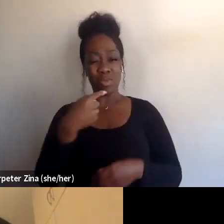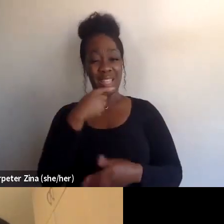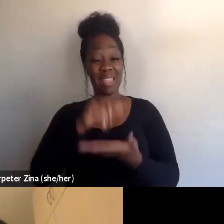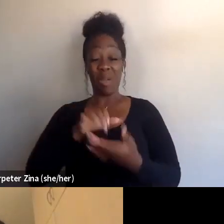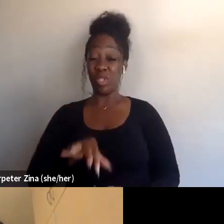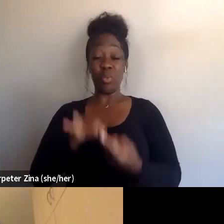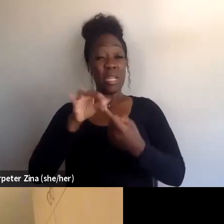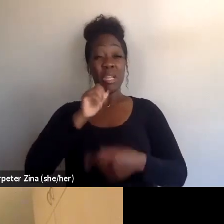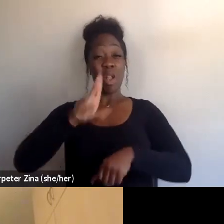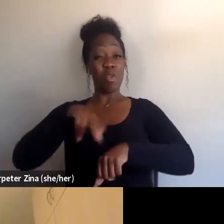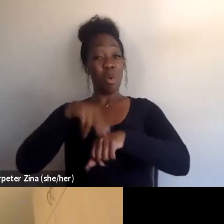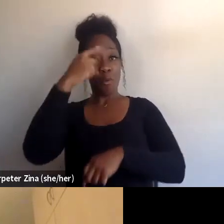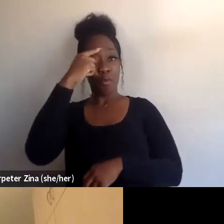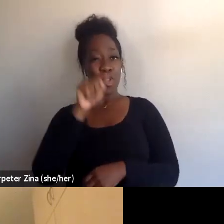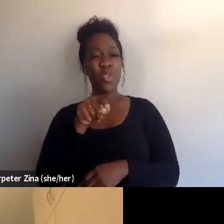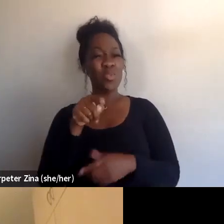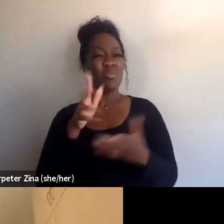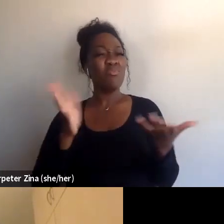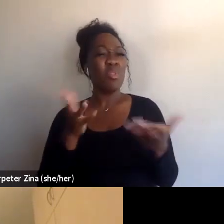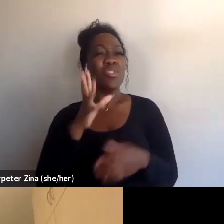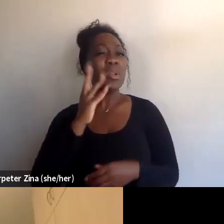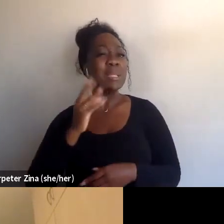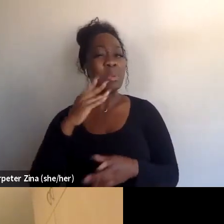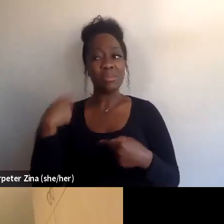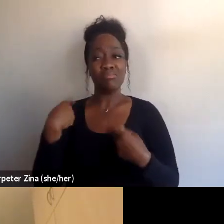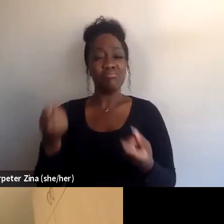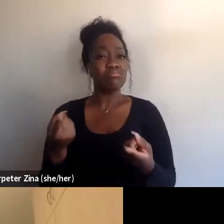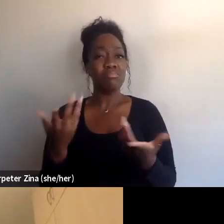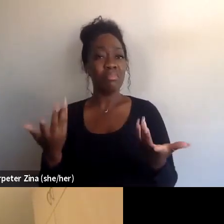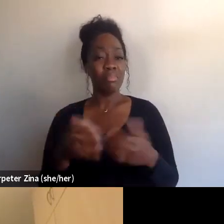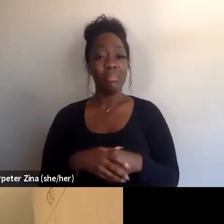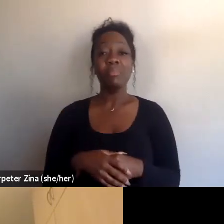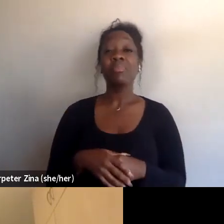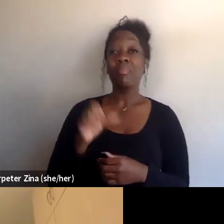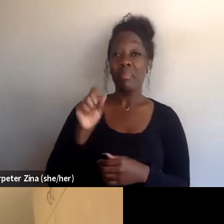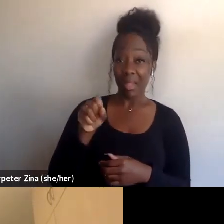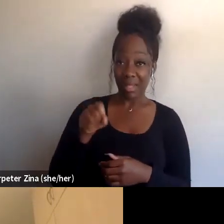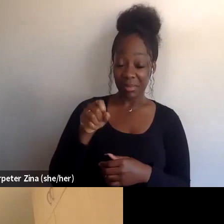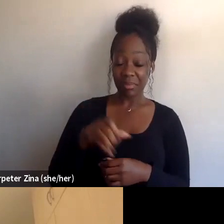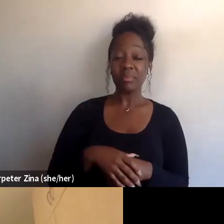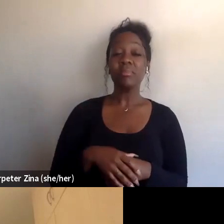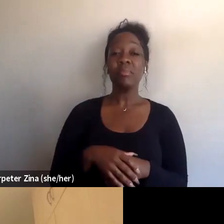what were the differences in this journey for you? Yeah, I think from high school already